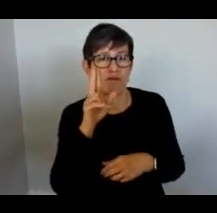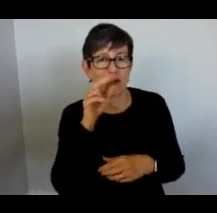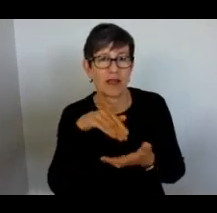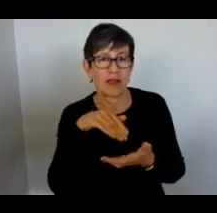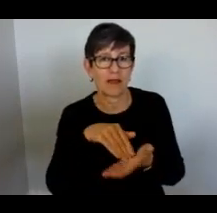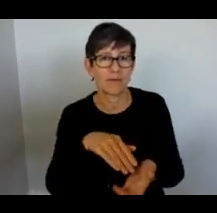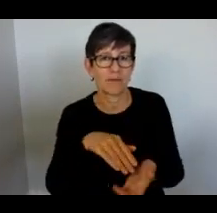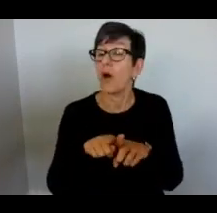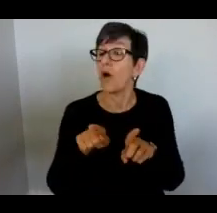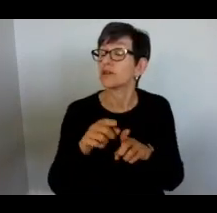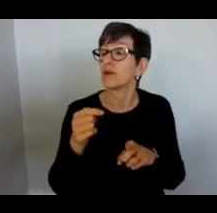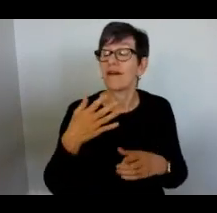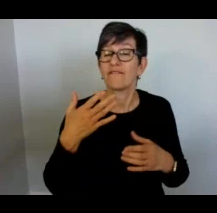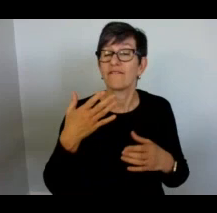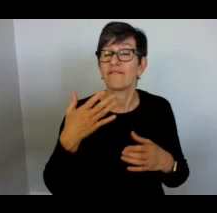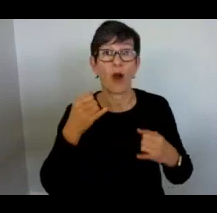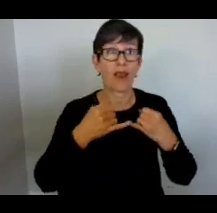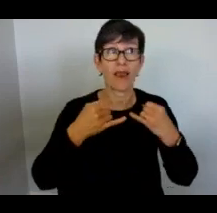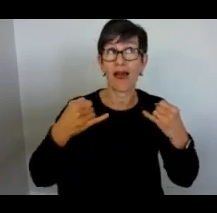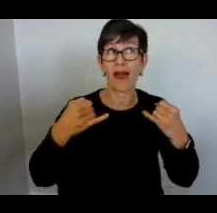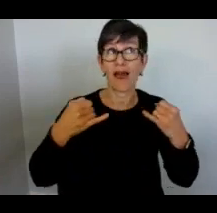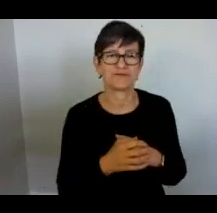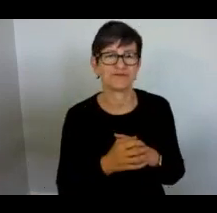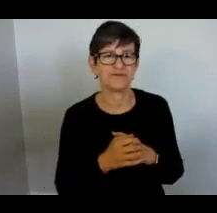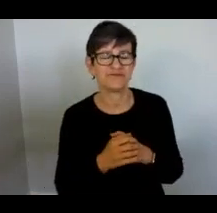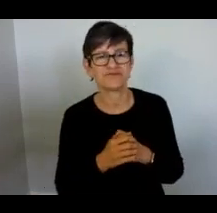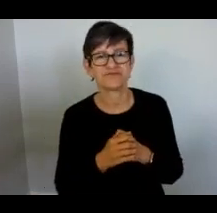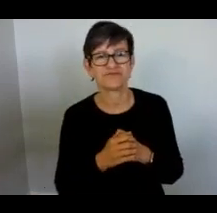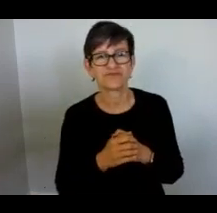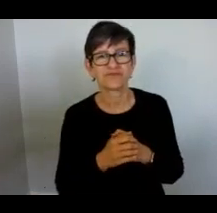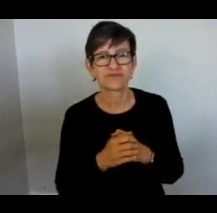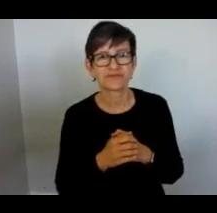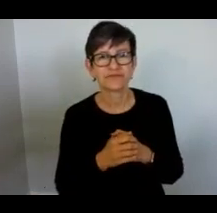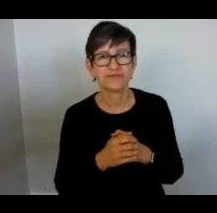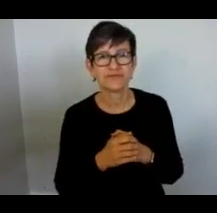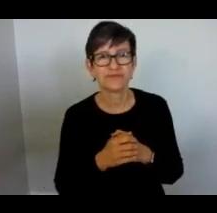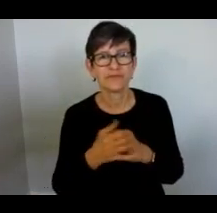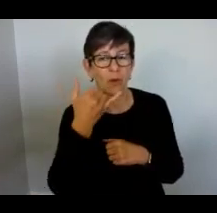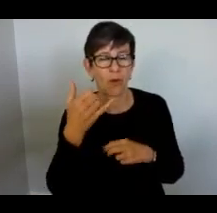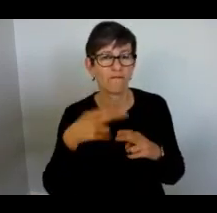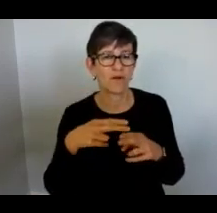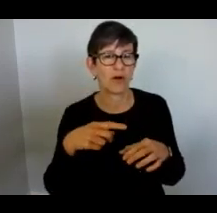call. And we've got another question that's come through. Someone is really interested in